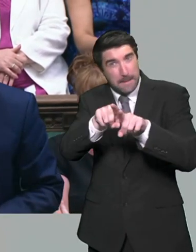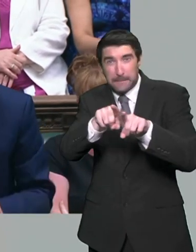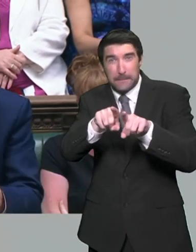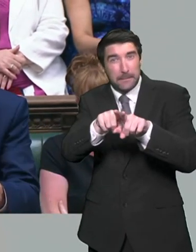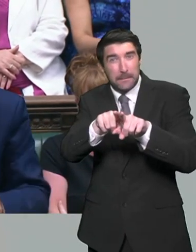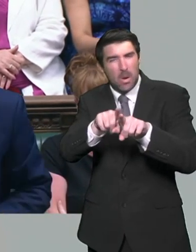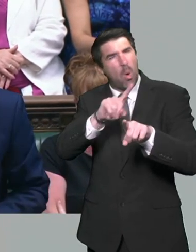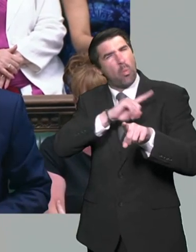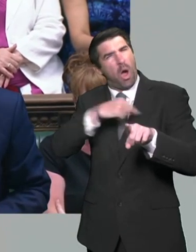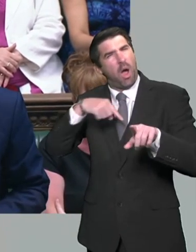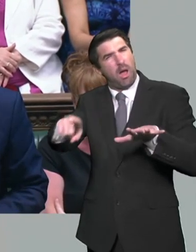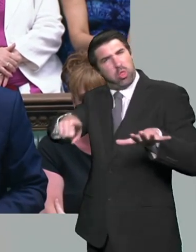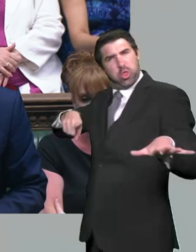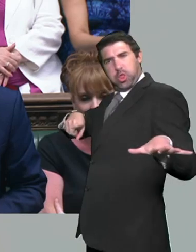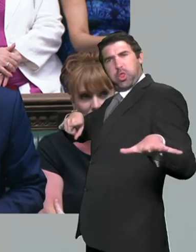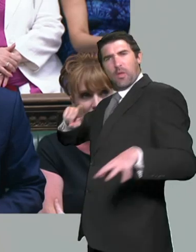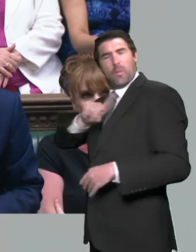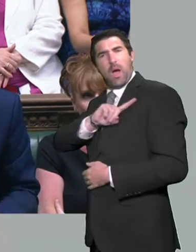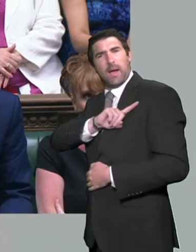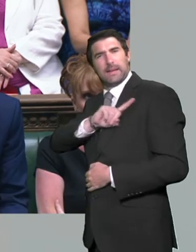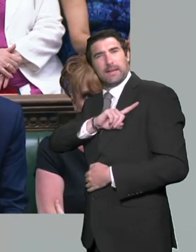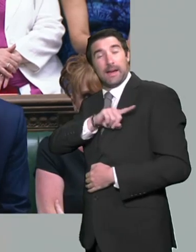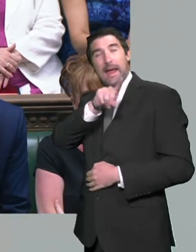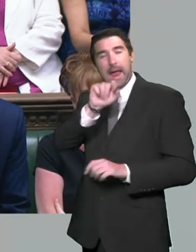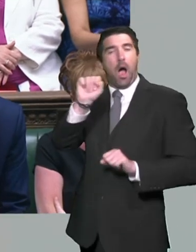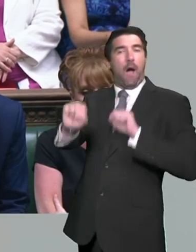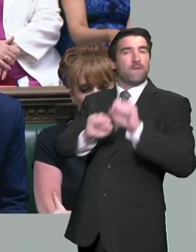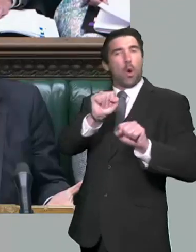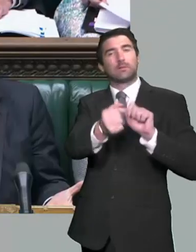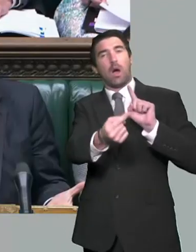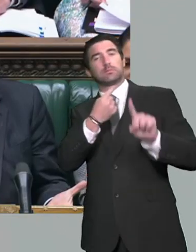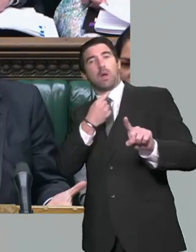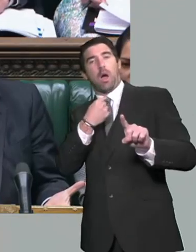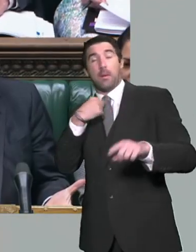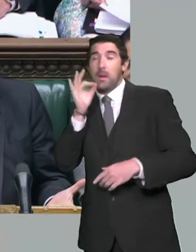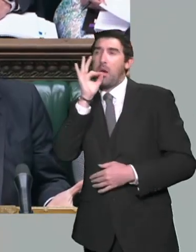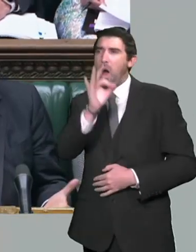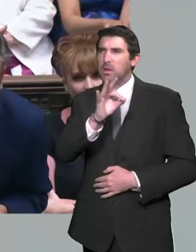No wonder he does not want to answer the question: why is the UK set for lower growth than every